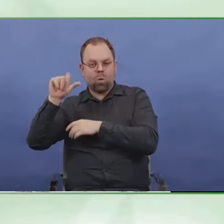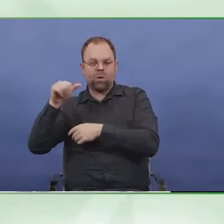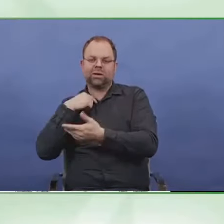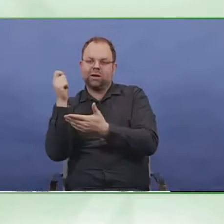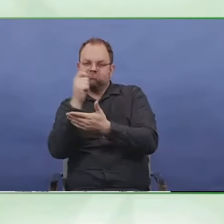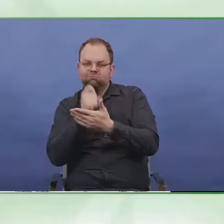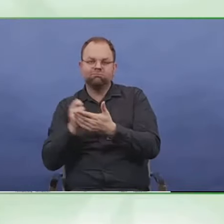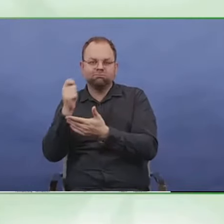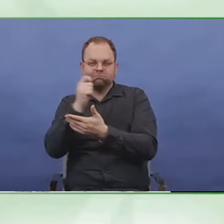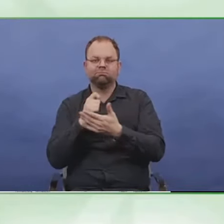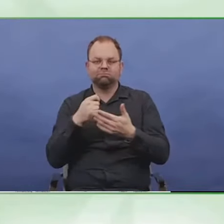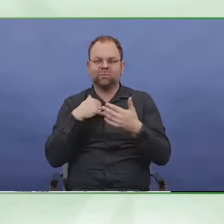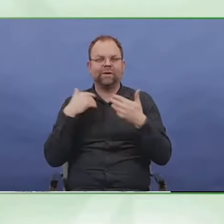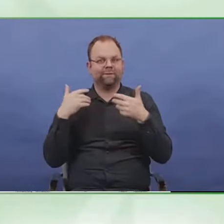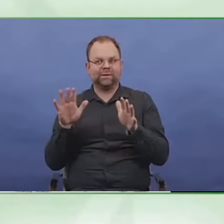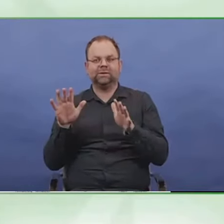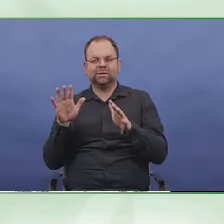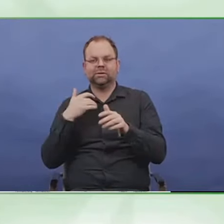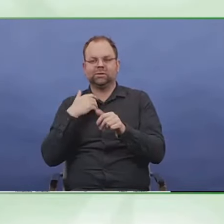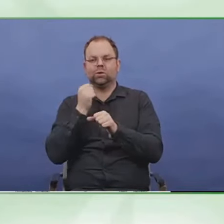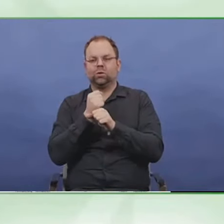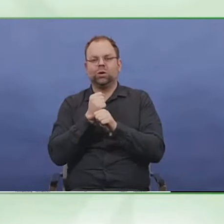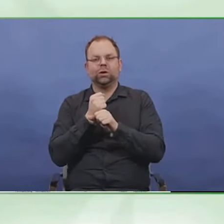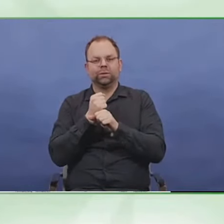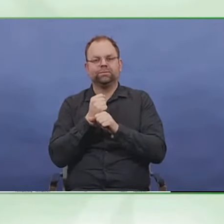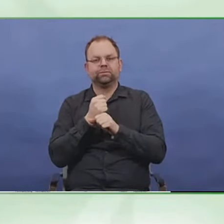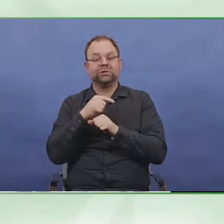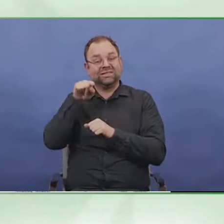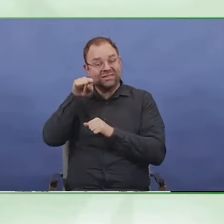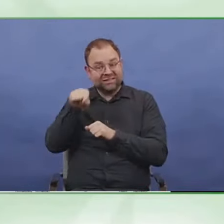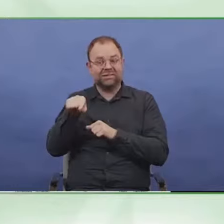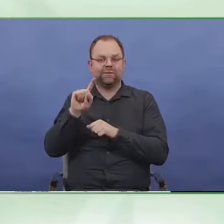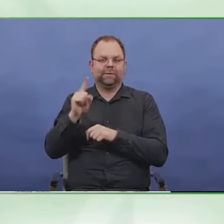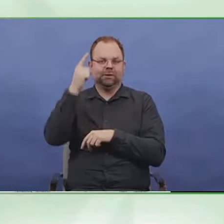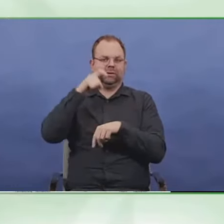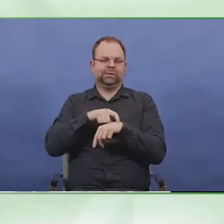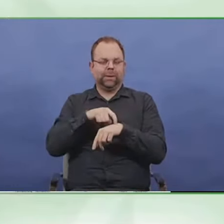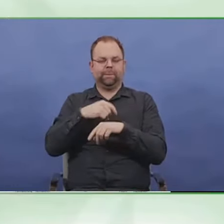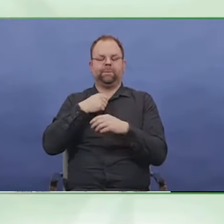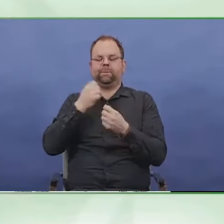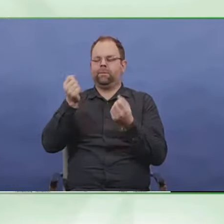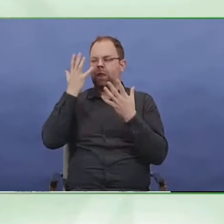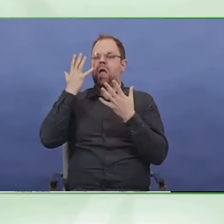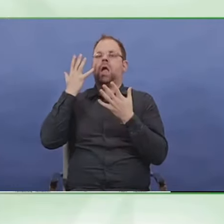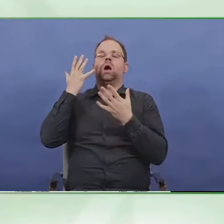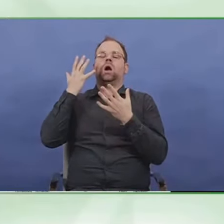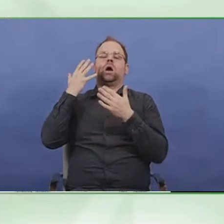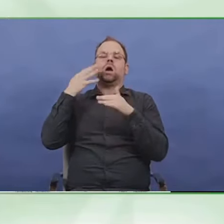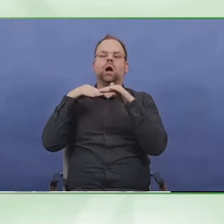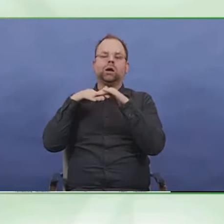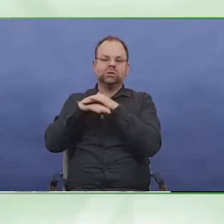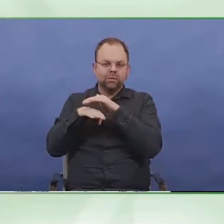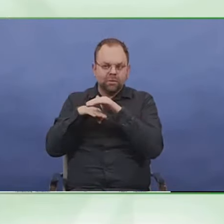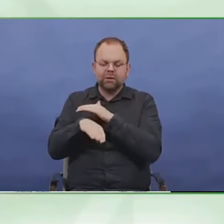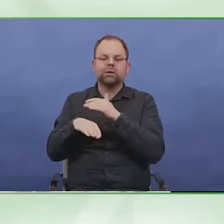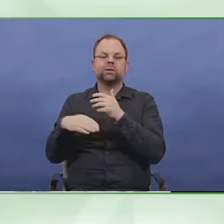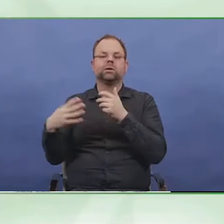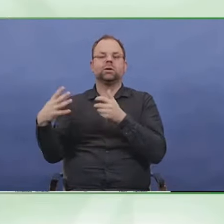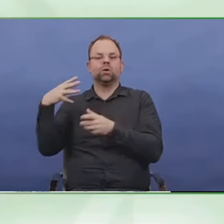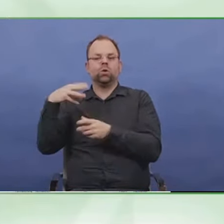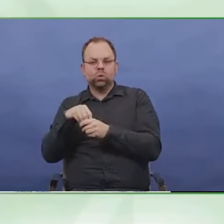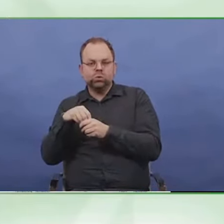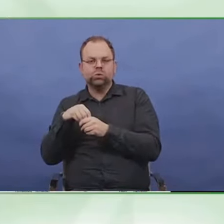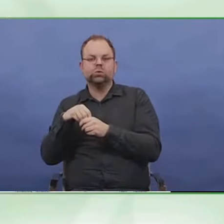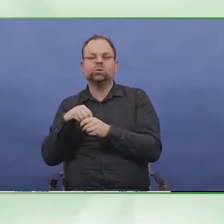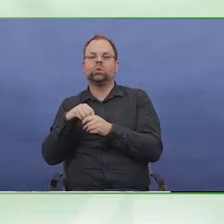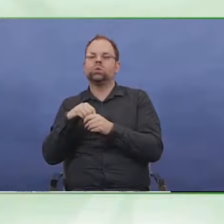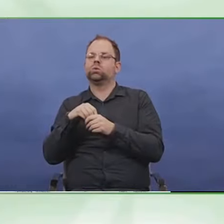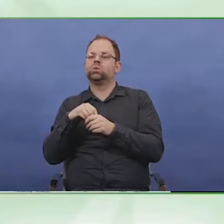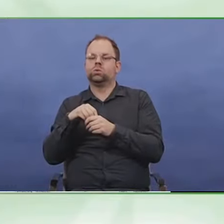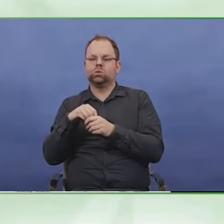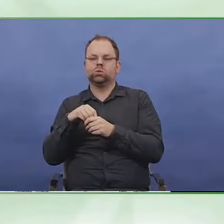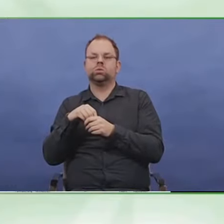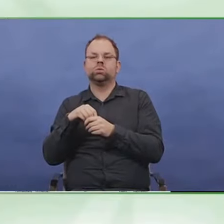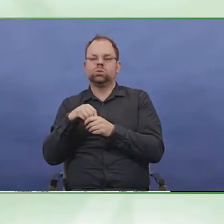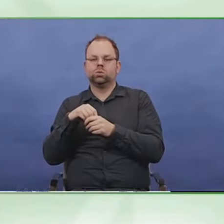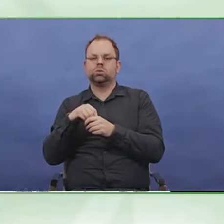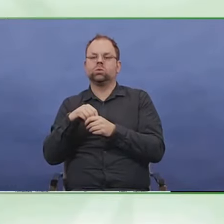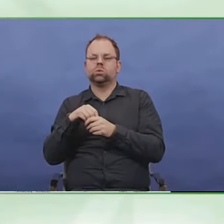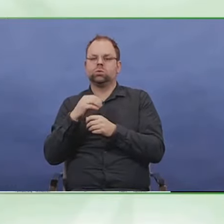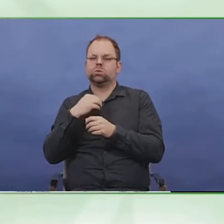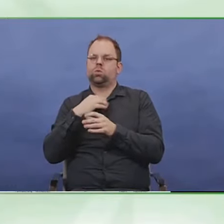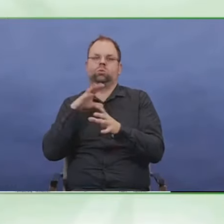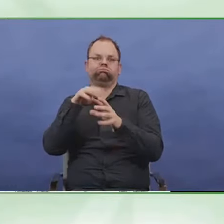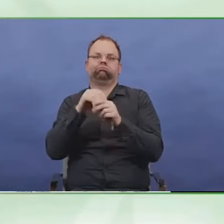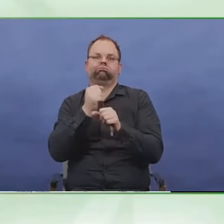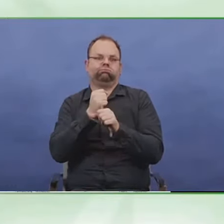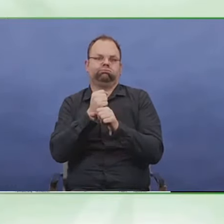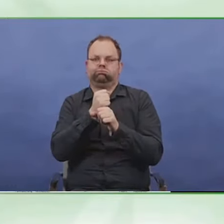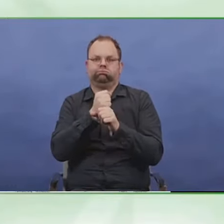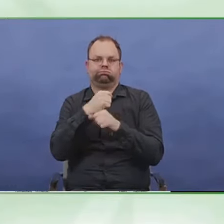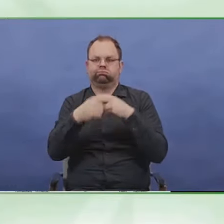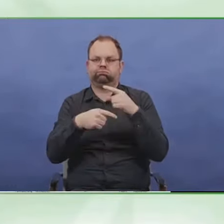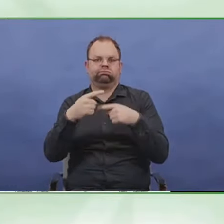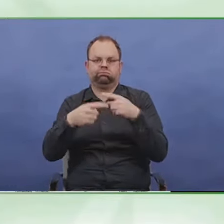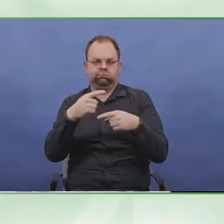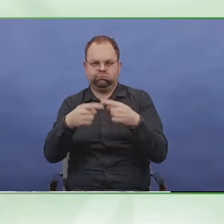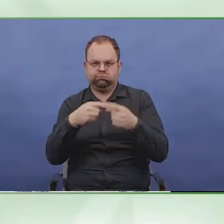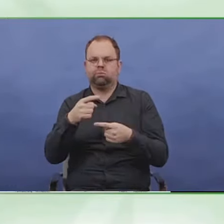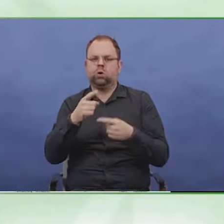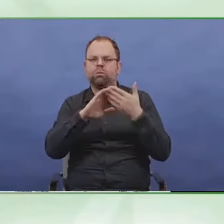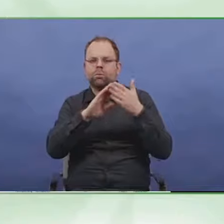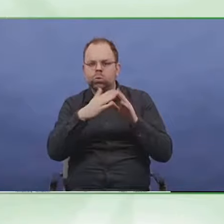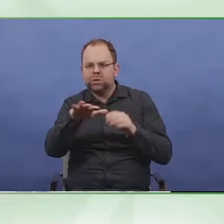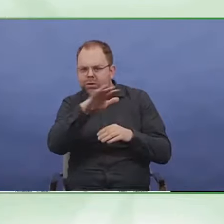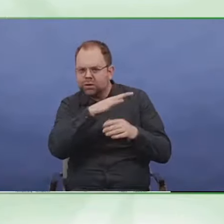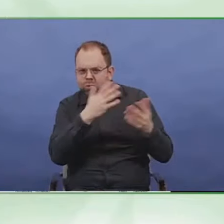Another thing, the elevator falls on, I am scared of heights.